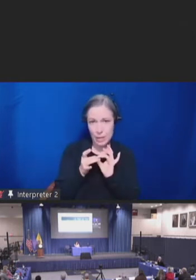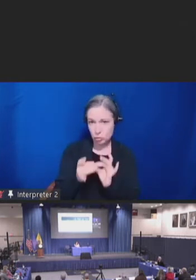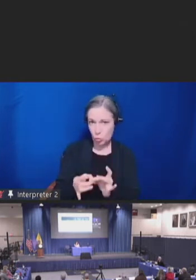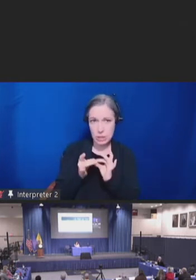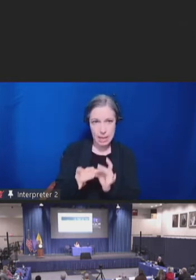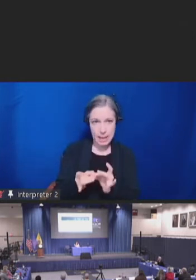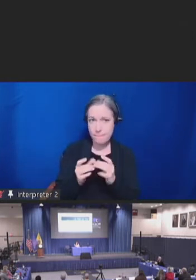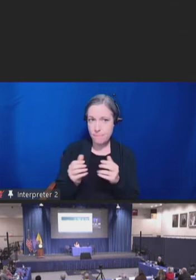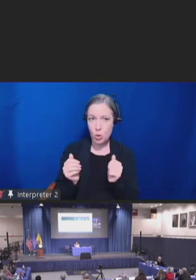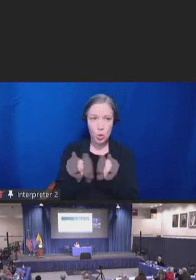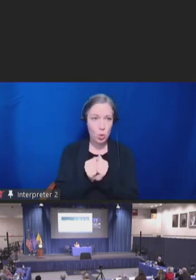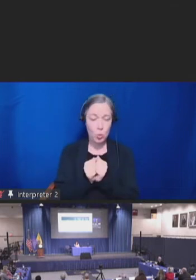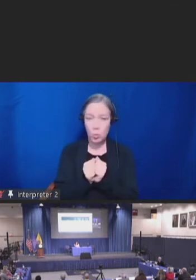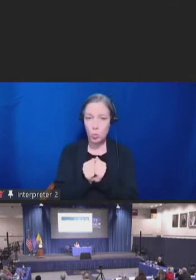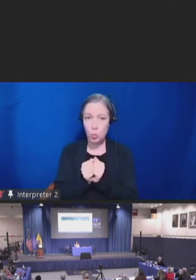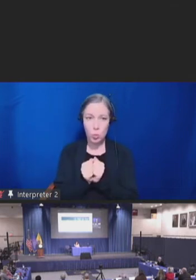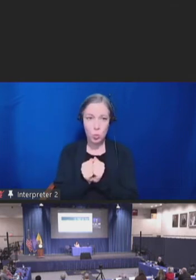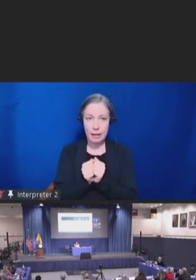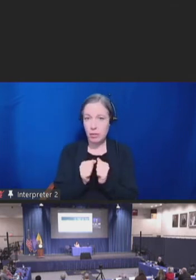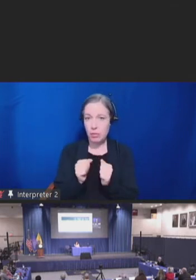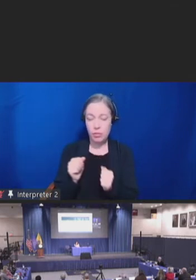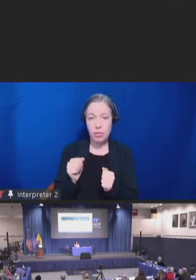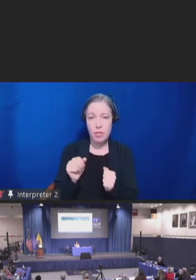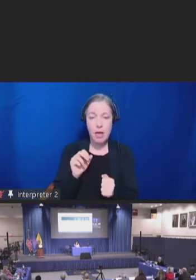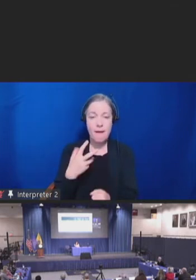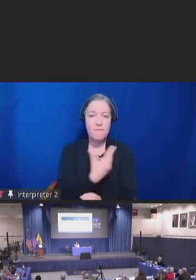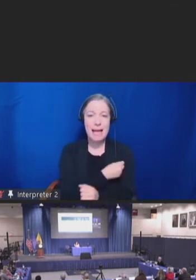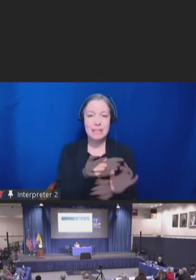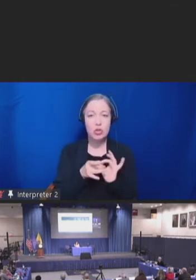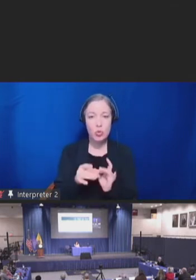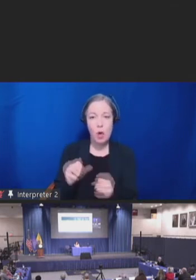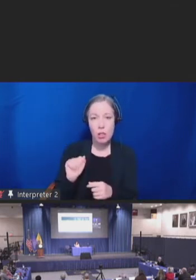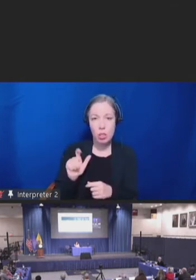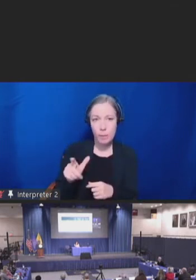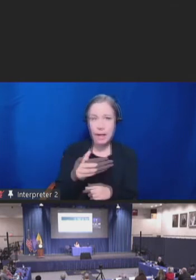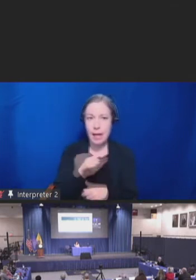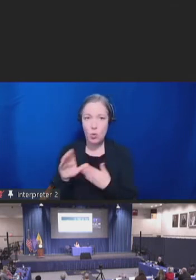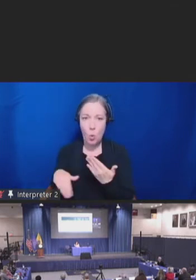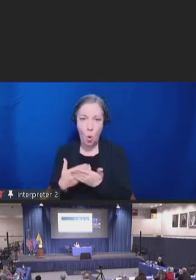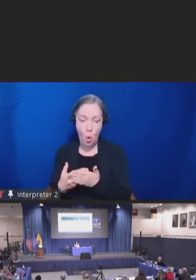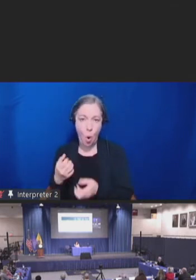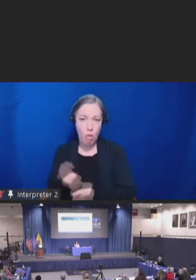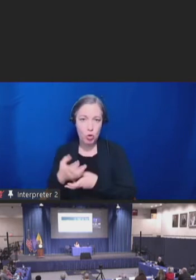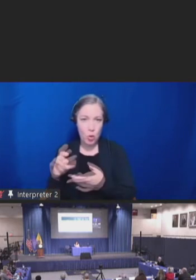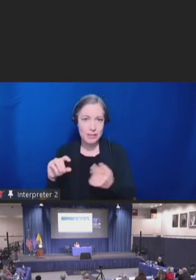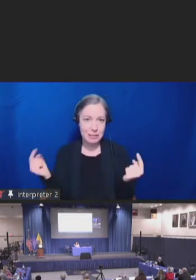injury at 24 to 59 months of age. Next slide, please.